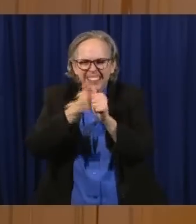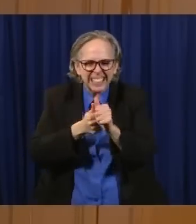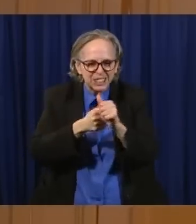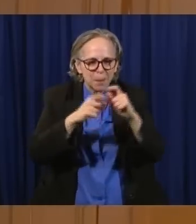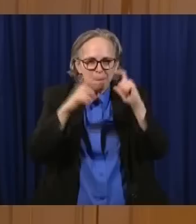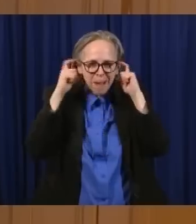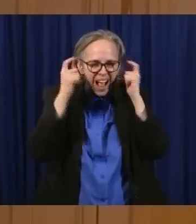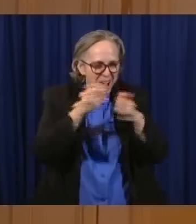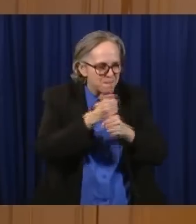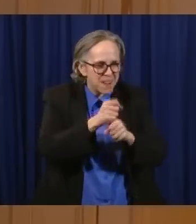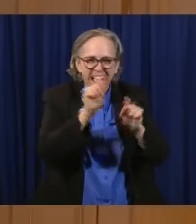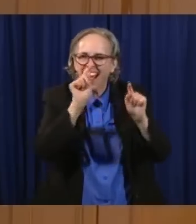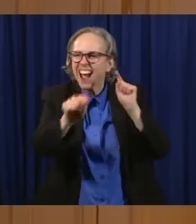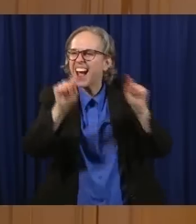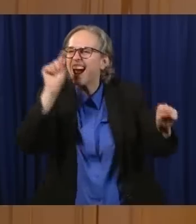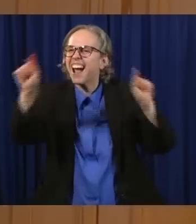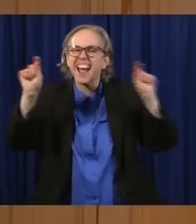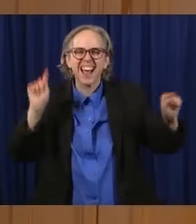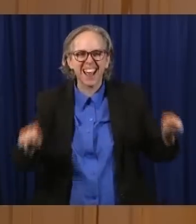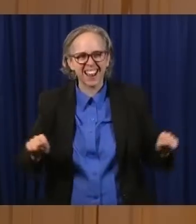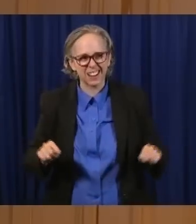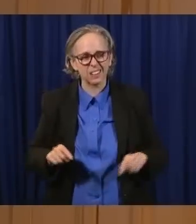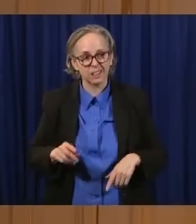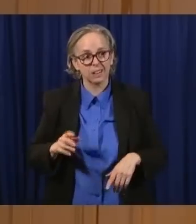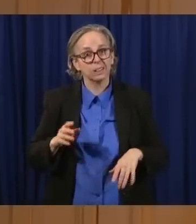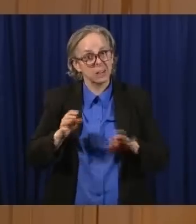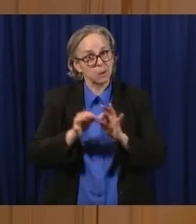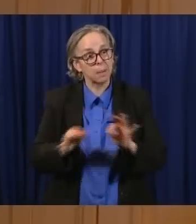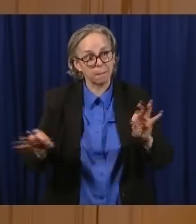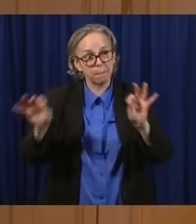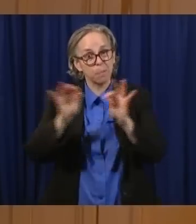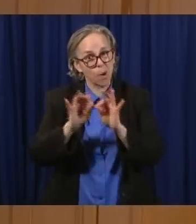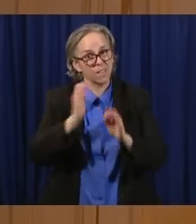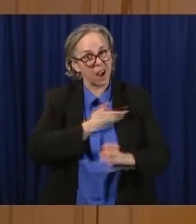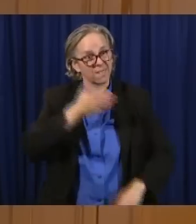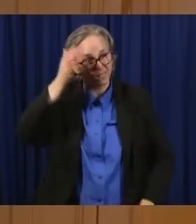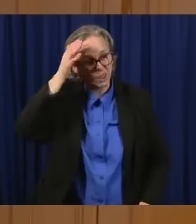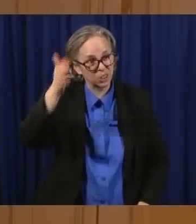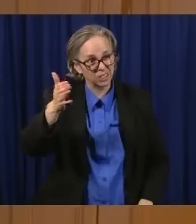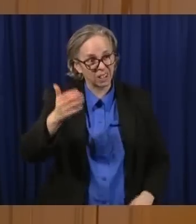SHE HAD TO GET DIE DIALYSIS. I'M ALMOST IMAGINING A STORY